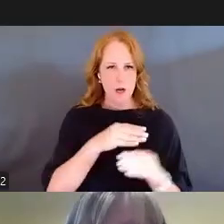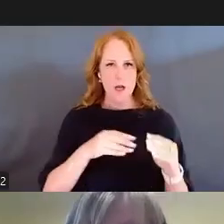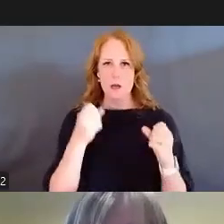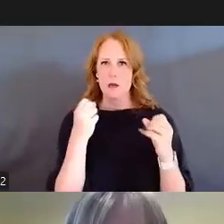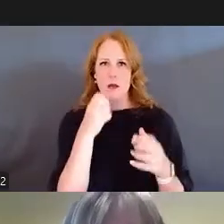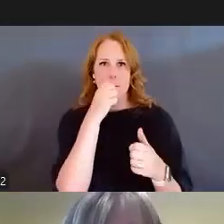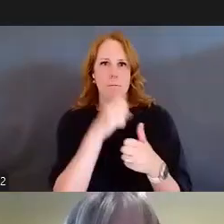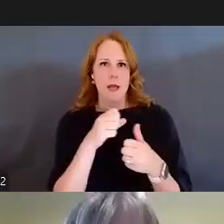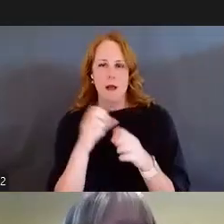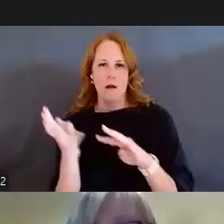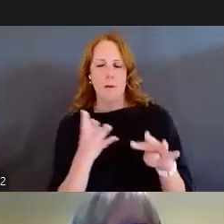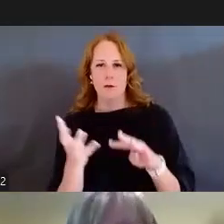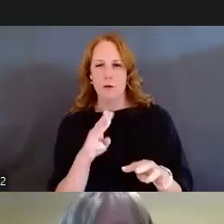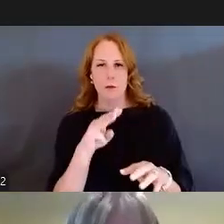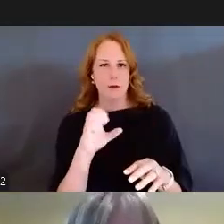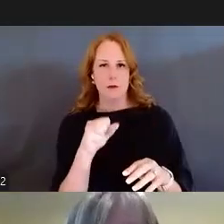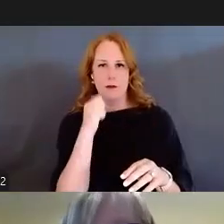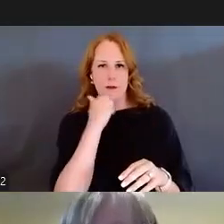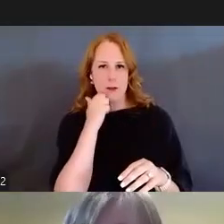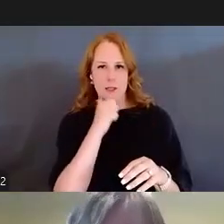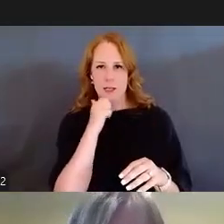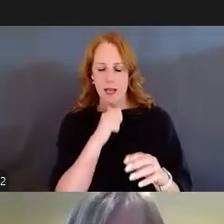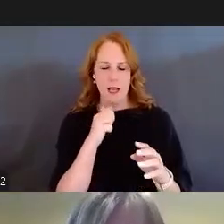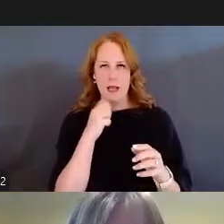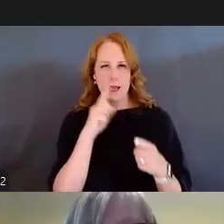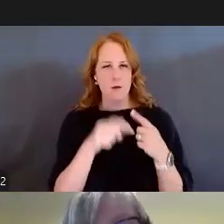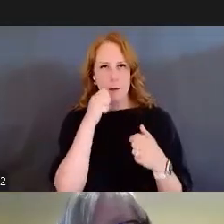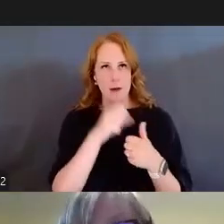would blow your mind how much stuff comes in and out. And that all has to be handled. And we have